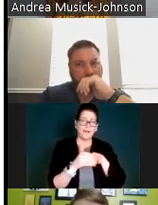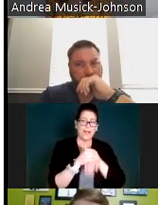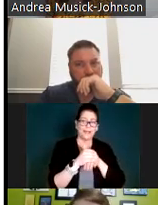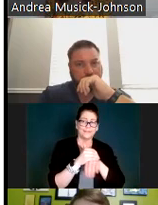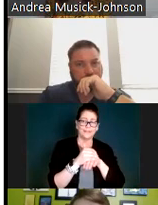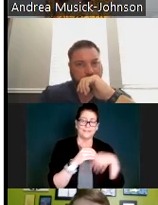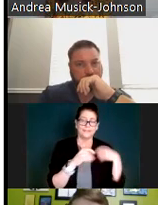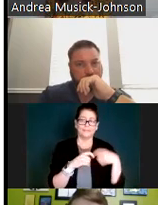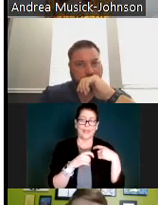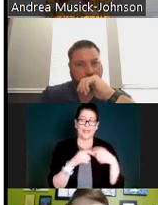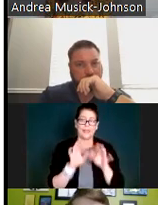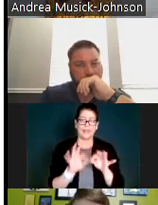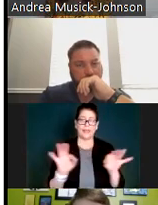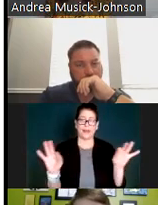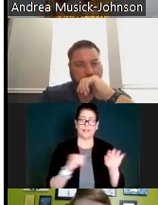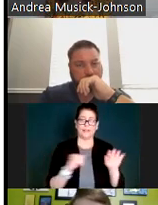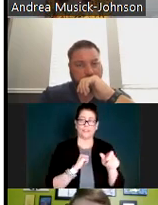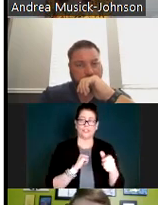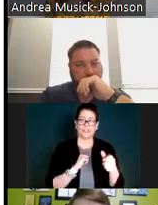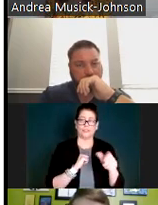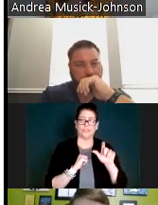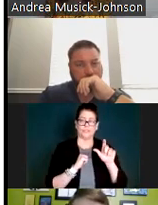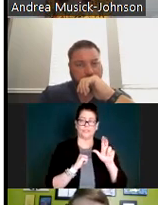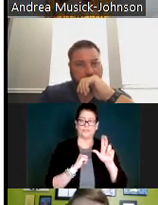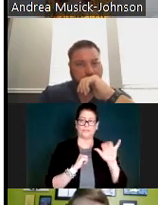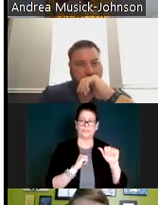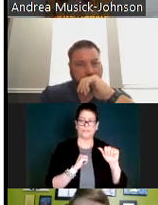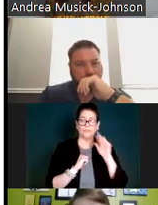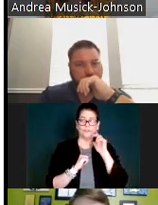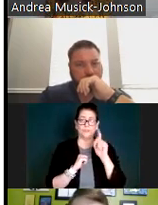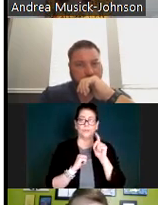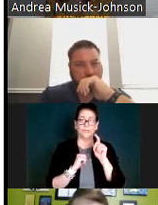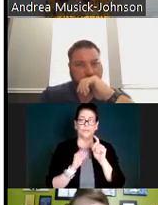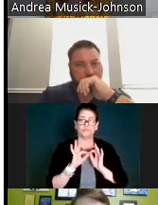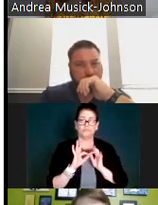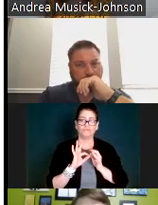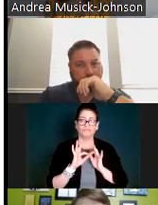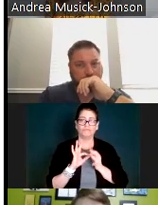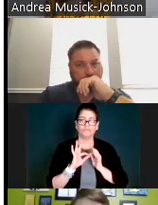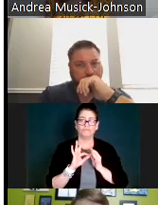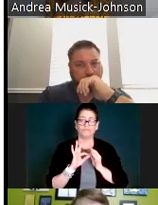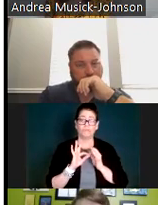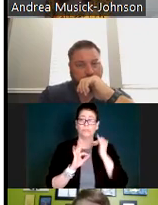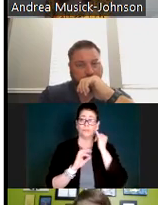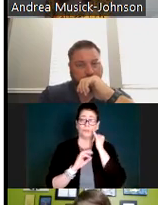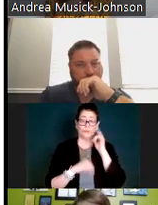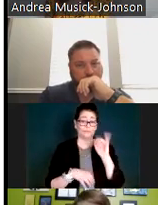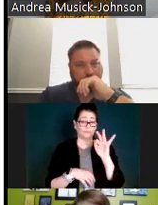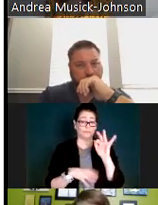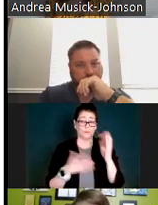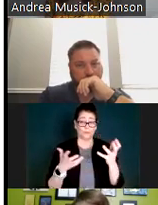to interpret for us while that is happening. So if you would like, once we activate the